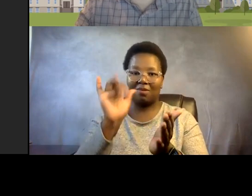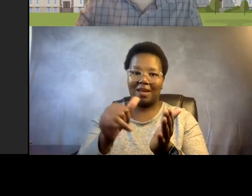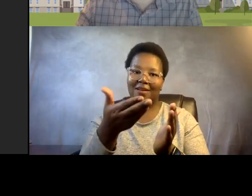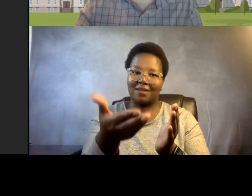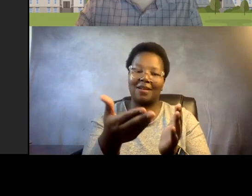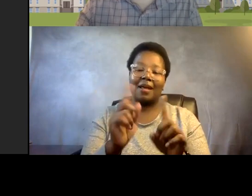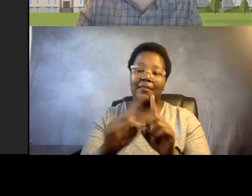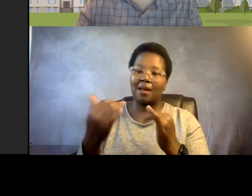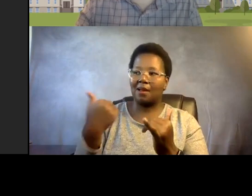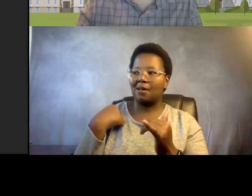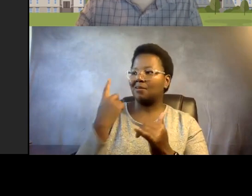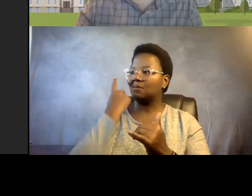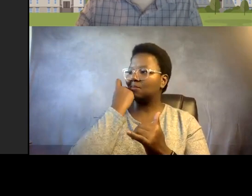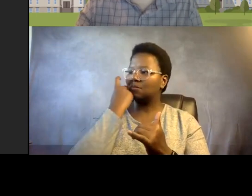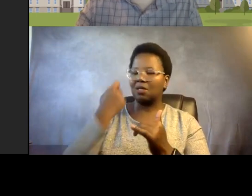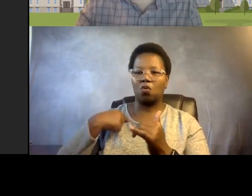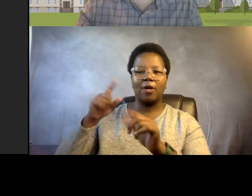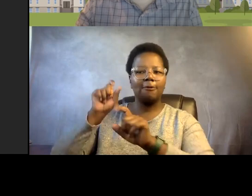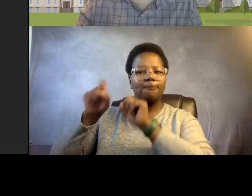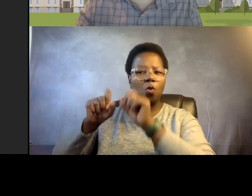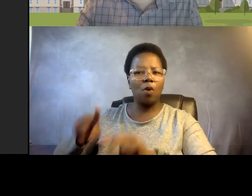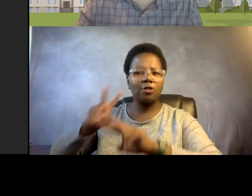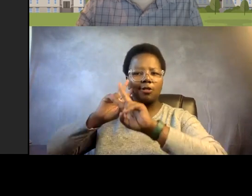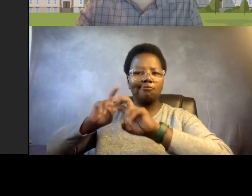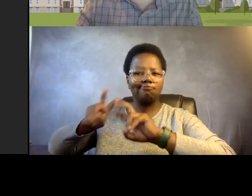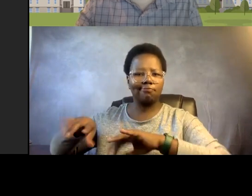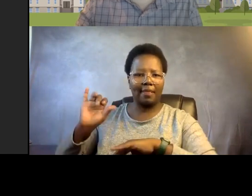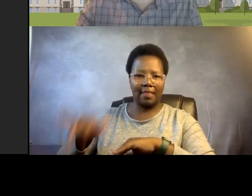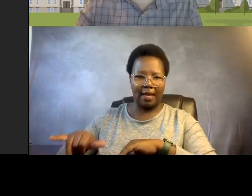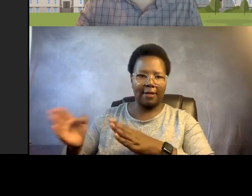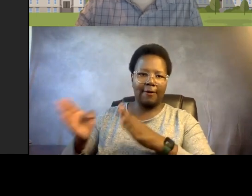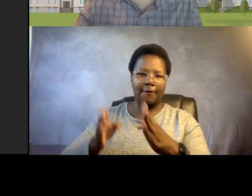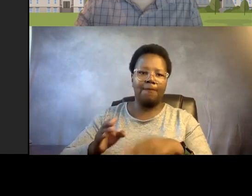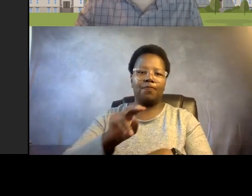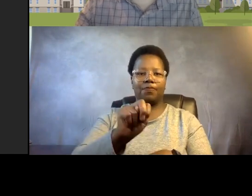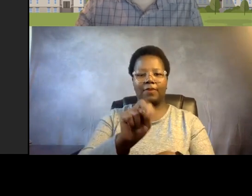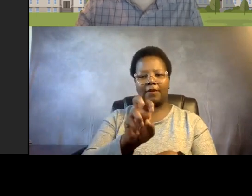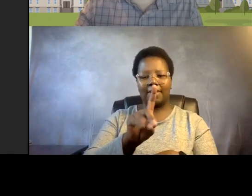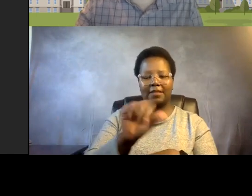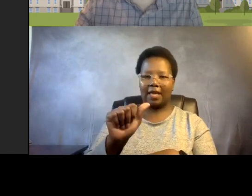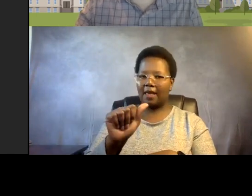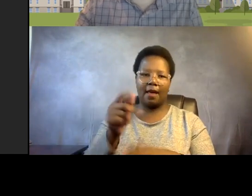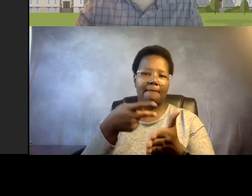survey, the most commonly used screen reader. NVDA is free and open source. Is used by 31 percent of